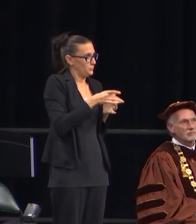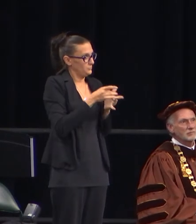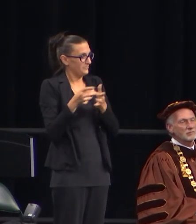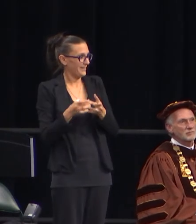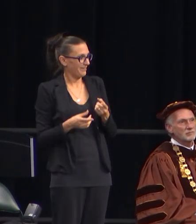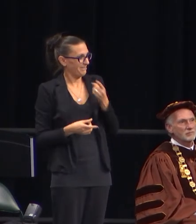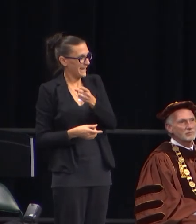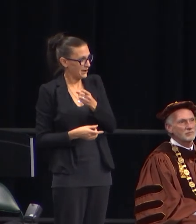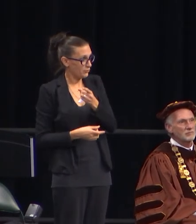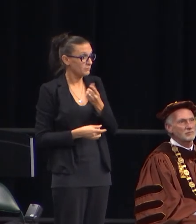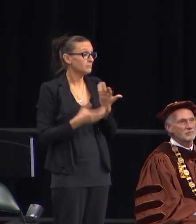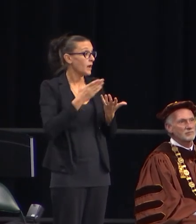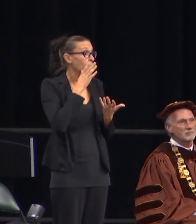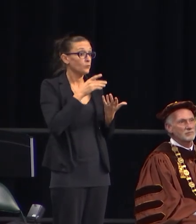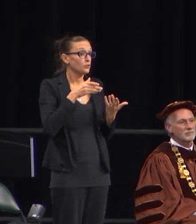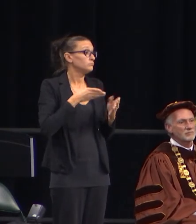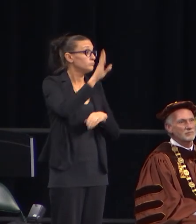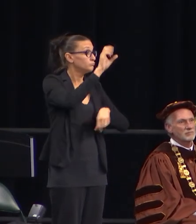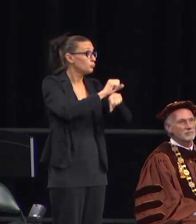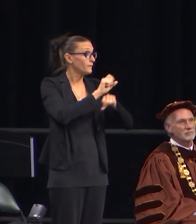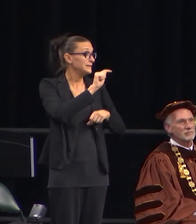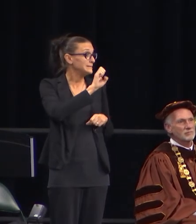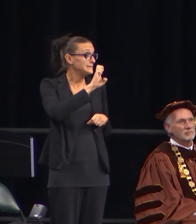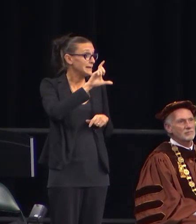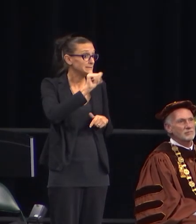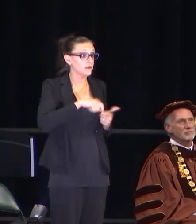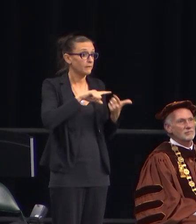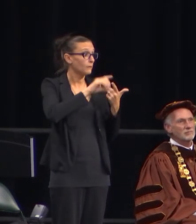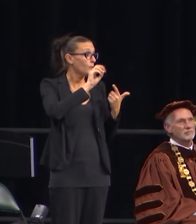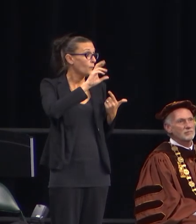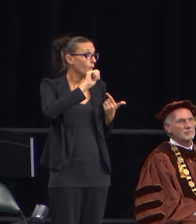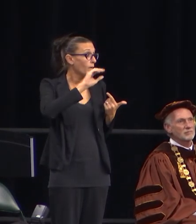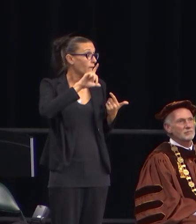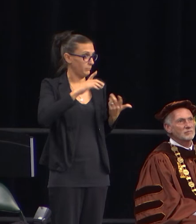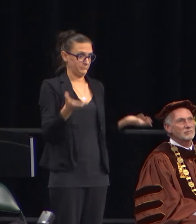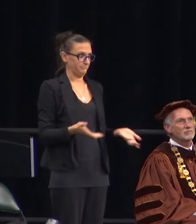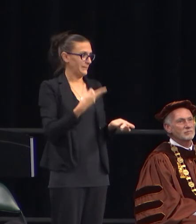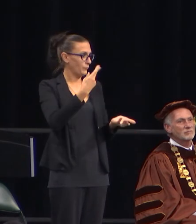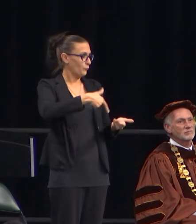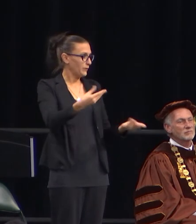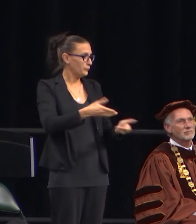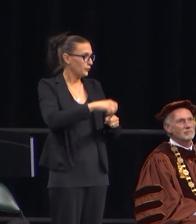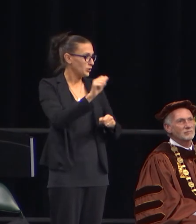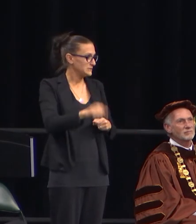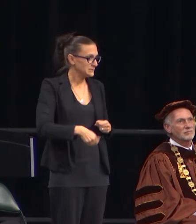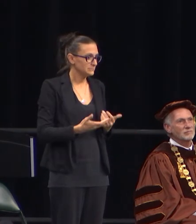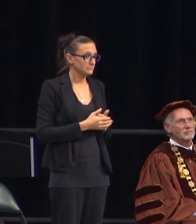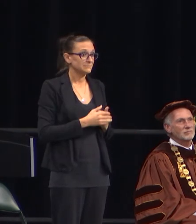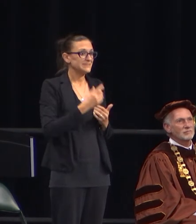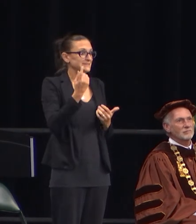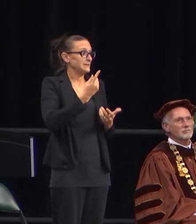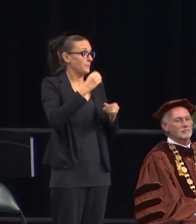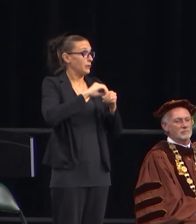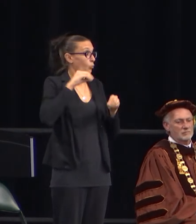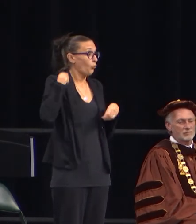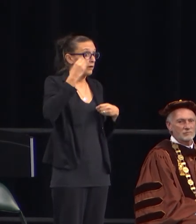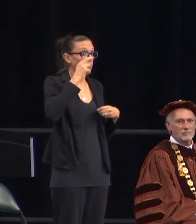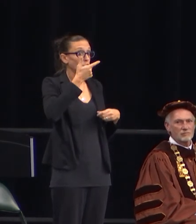You might go onto work for Tesla or Oracle, headquartered here in Austin. Somebody in Oregon or Georgia